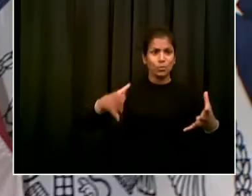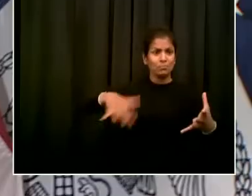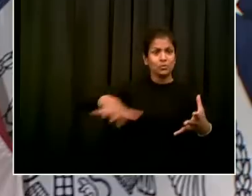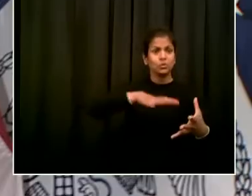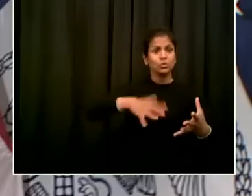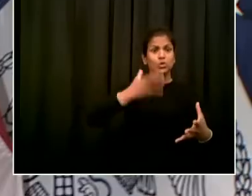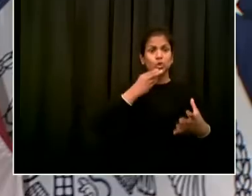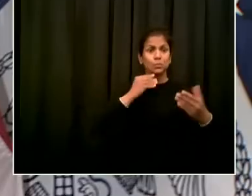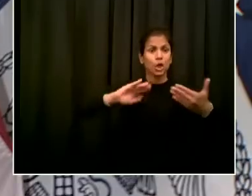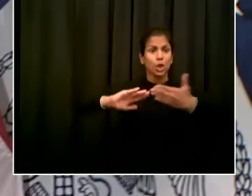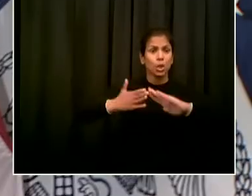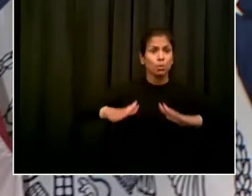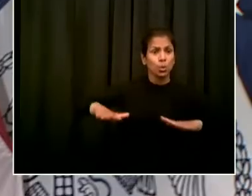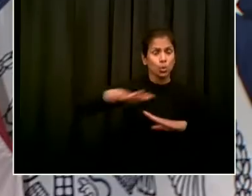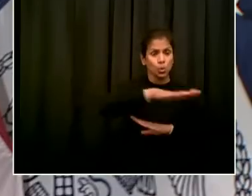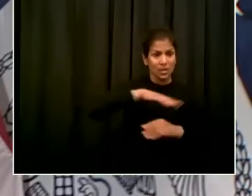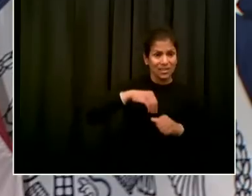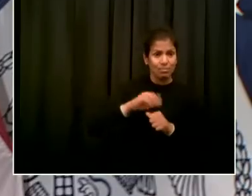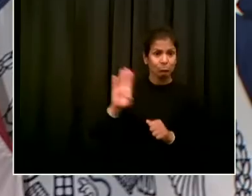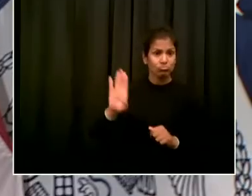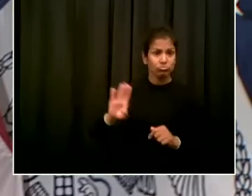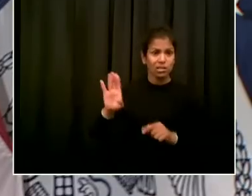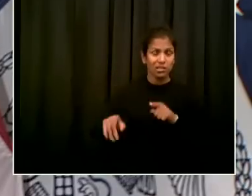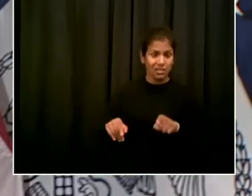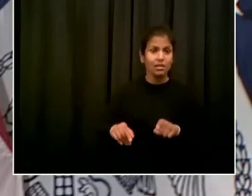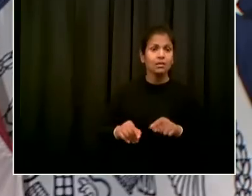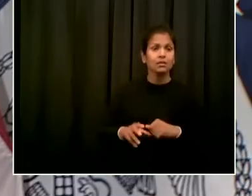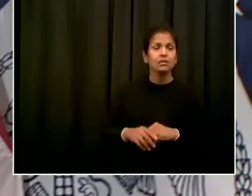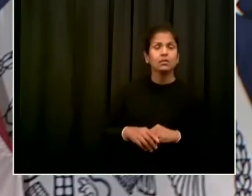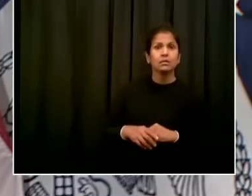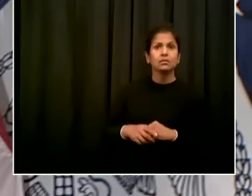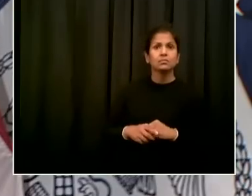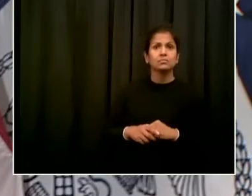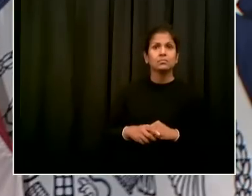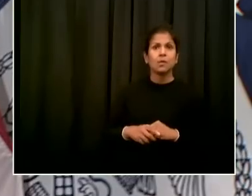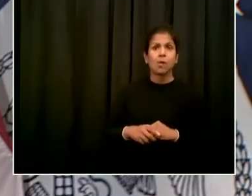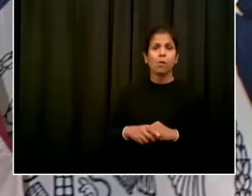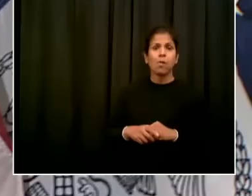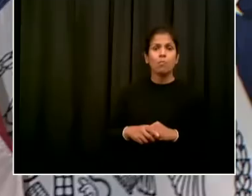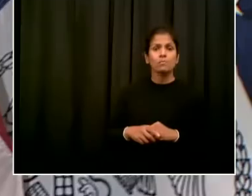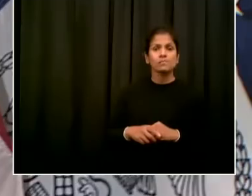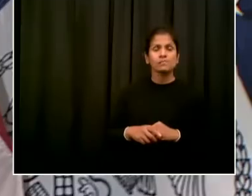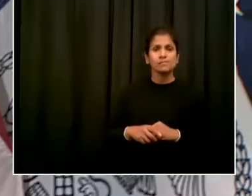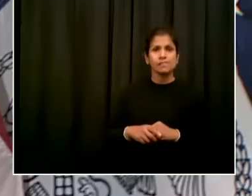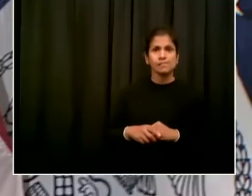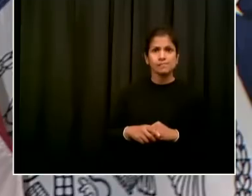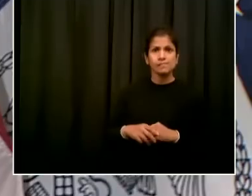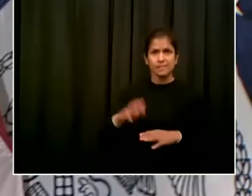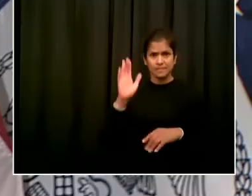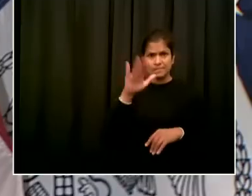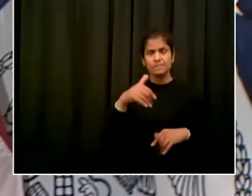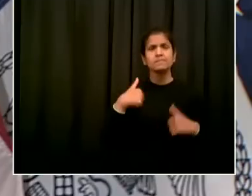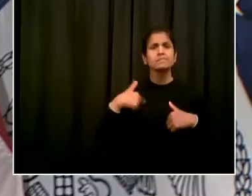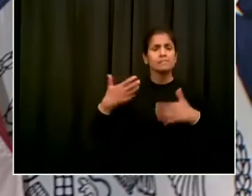UNDERSTAND WHY THERE'S S SO MUU CH CONCERNED. I PUT FORWARD A VISION OF HOW WE